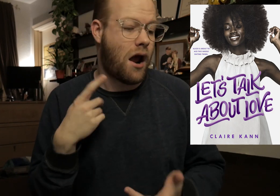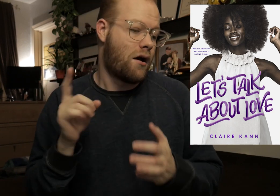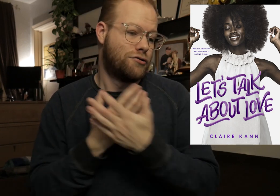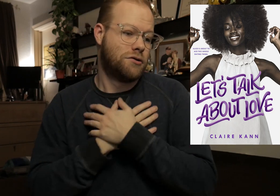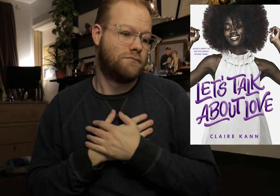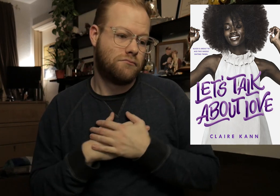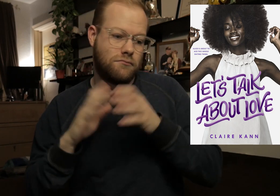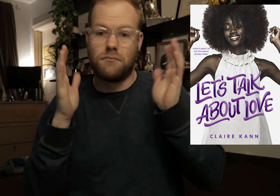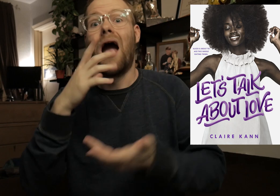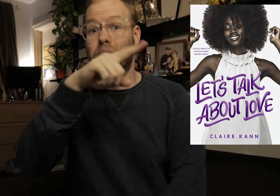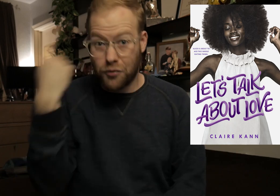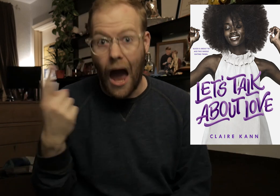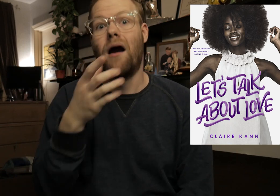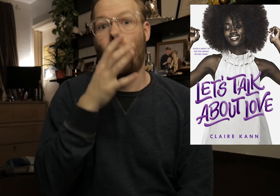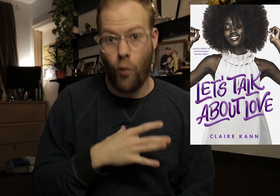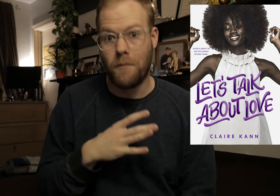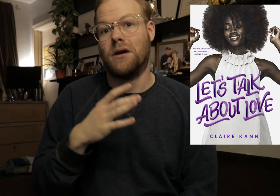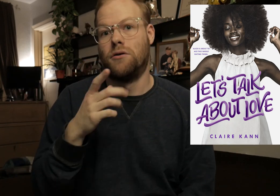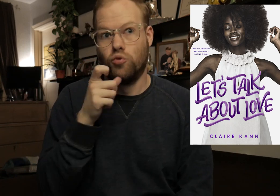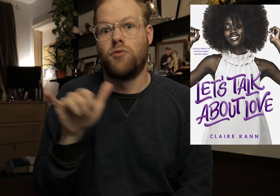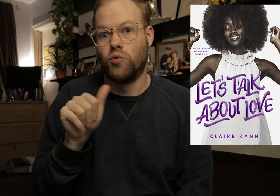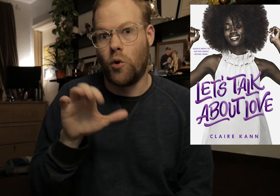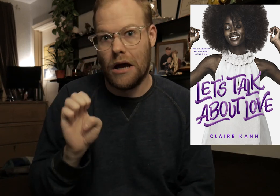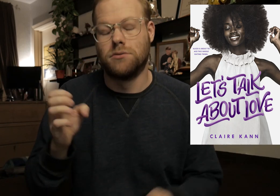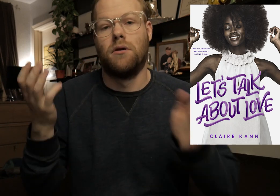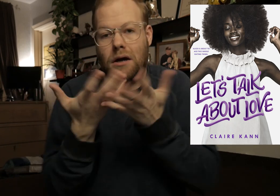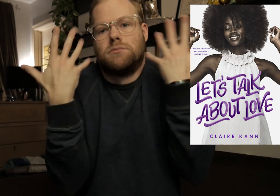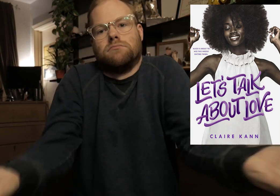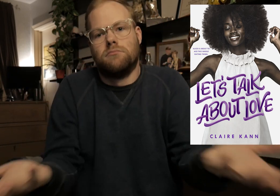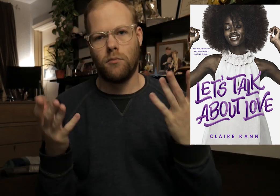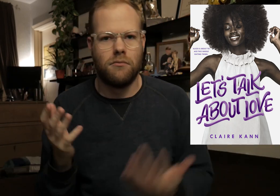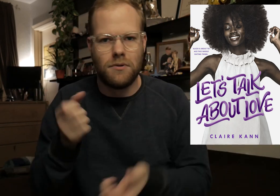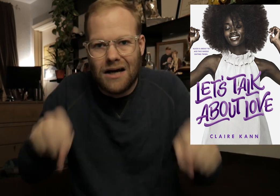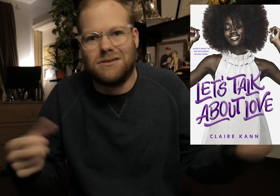I just... A black woman who's also ace! Yes.